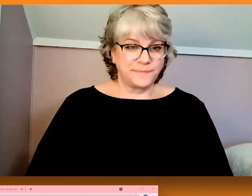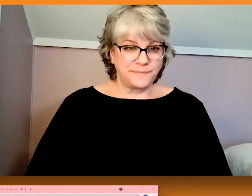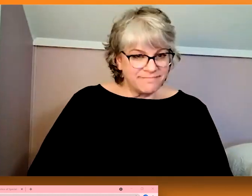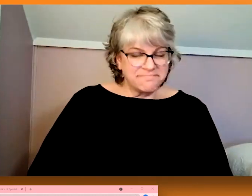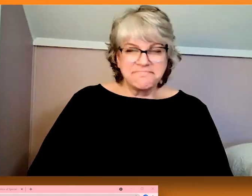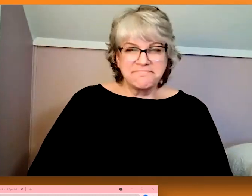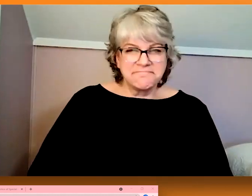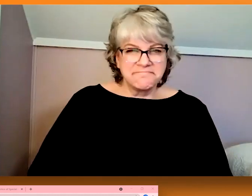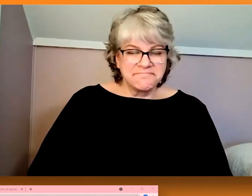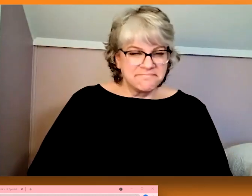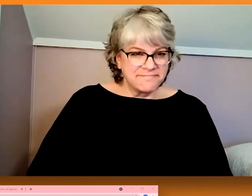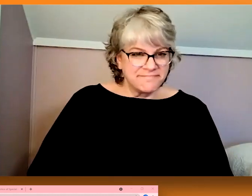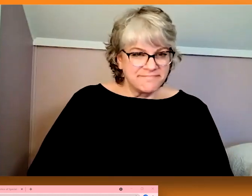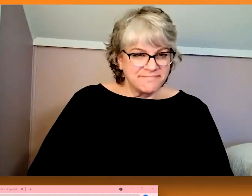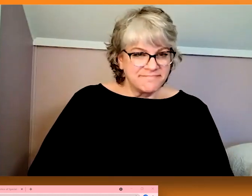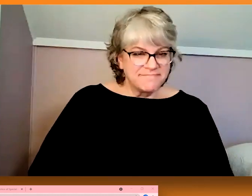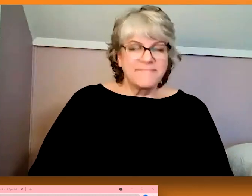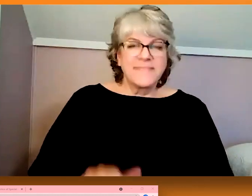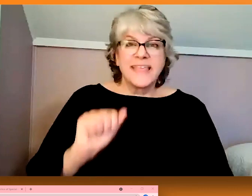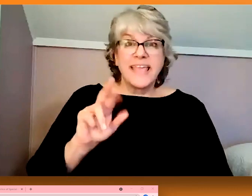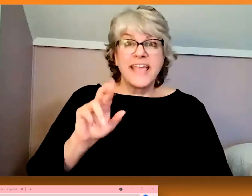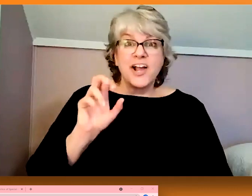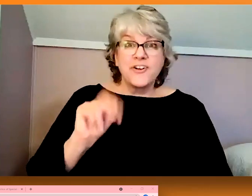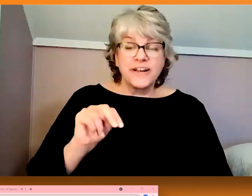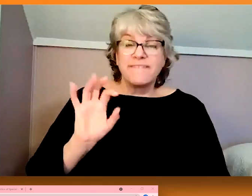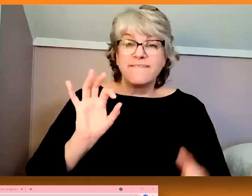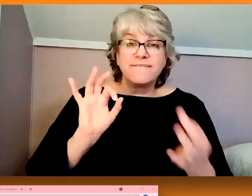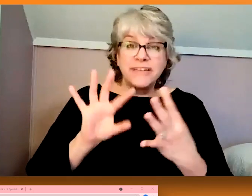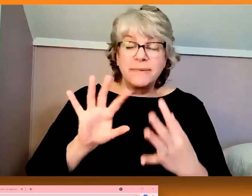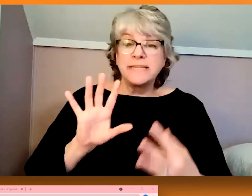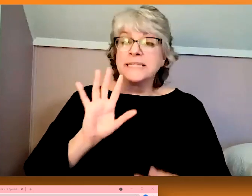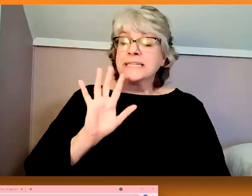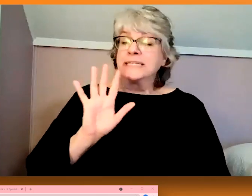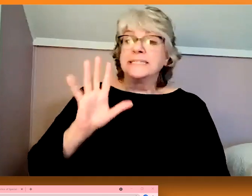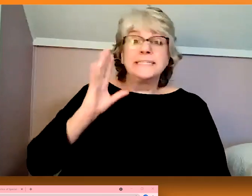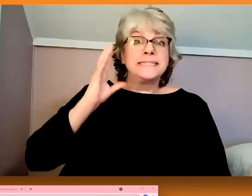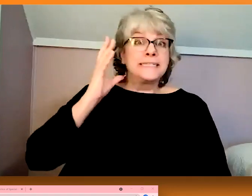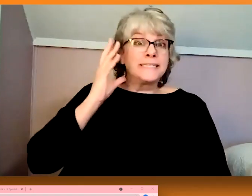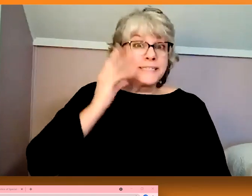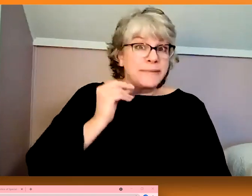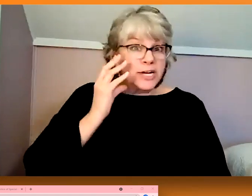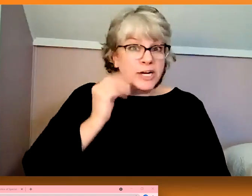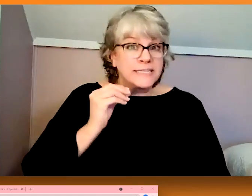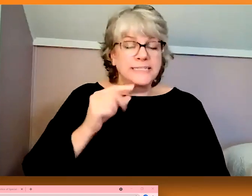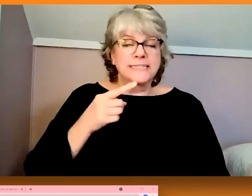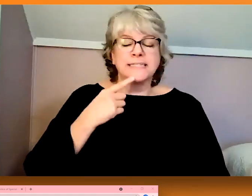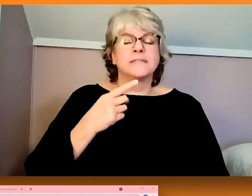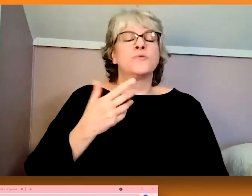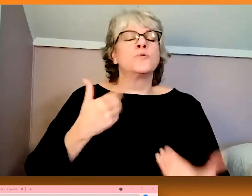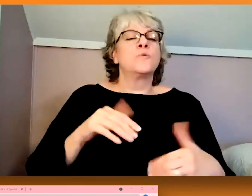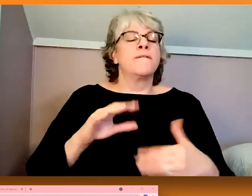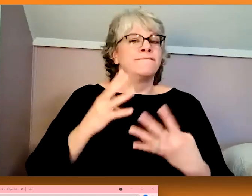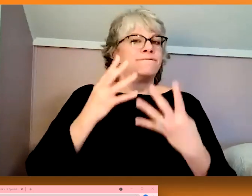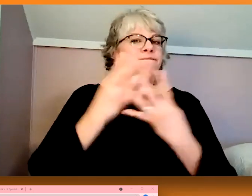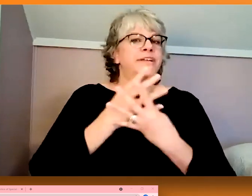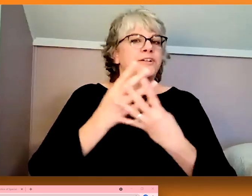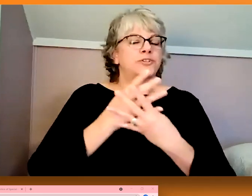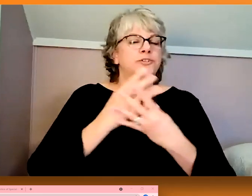Aaron just gave some feedback, and he said from his experience, it is essential to get your filters just right.